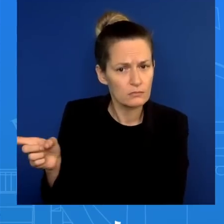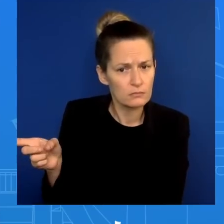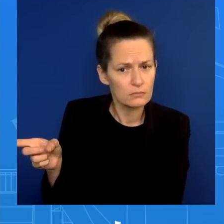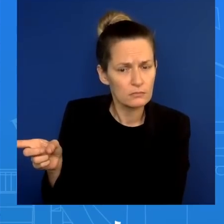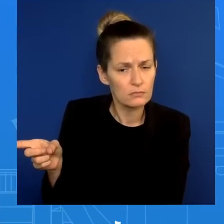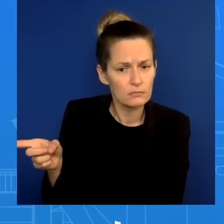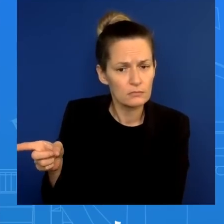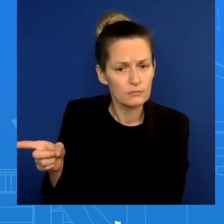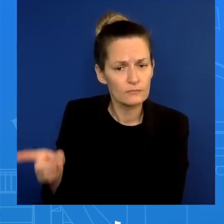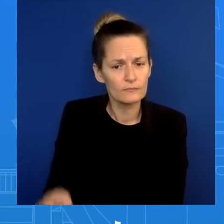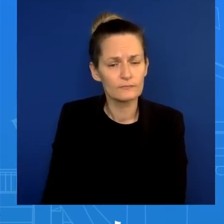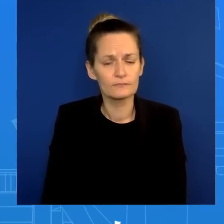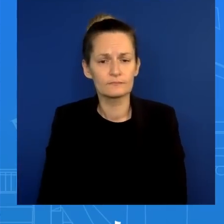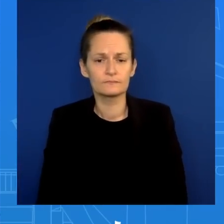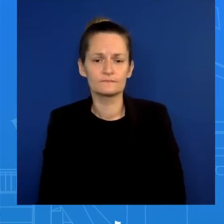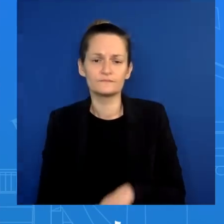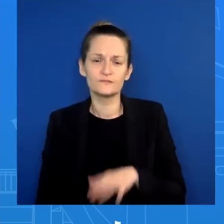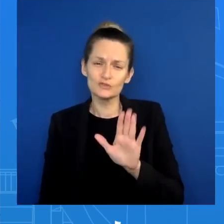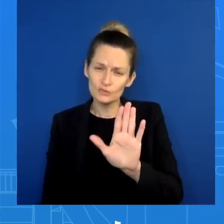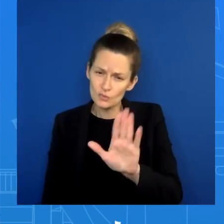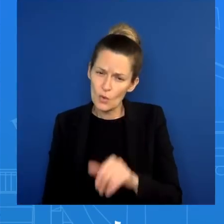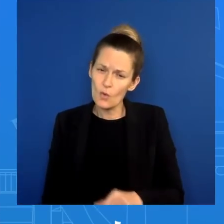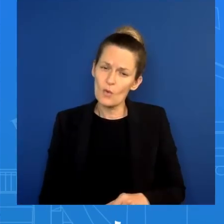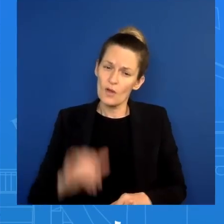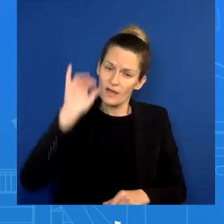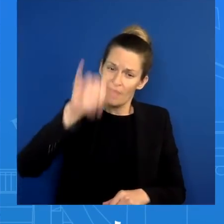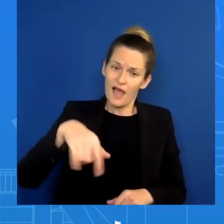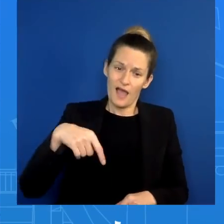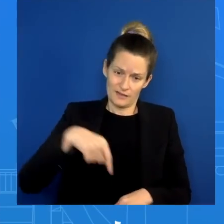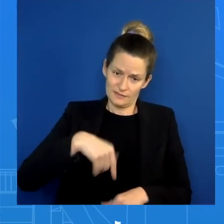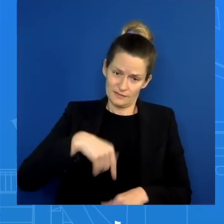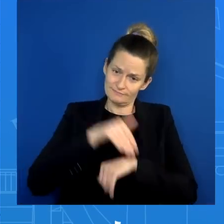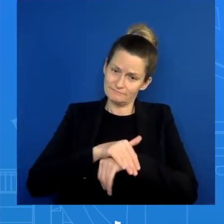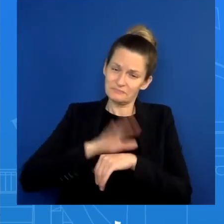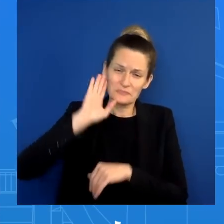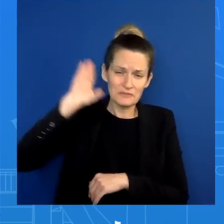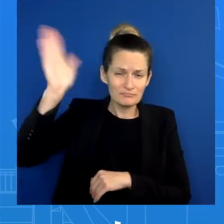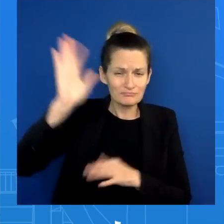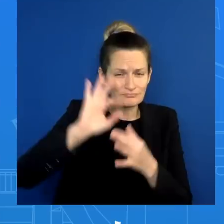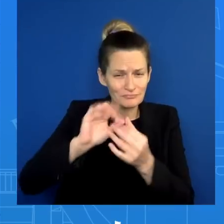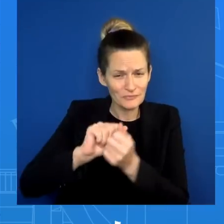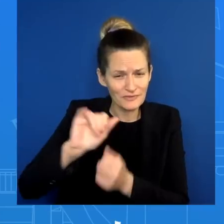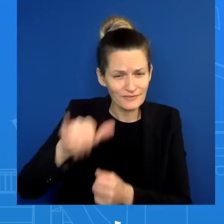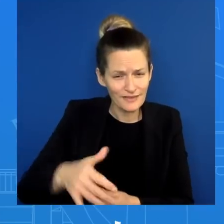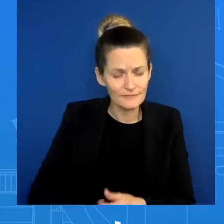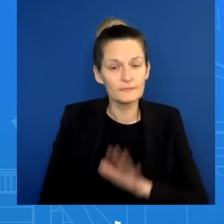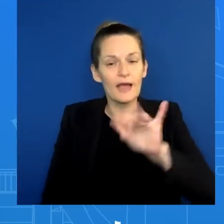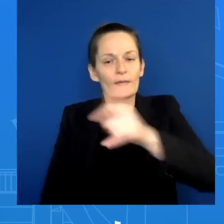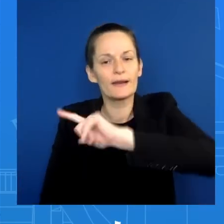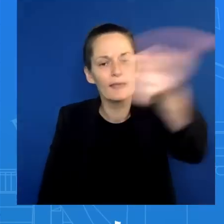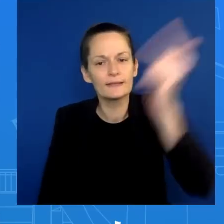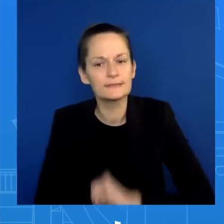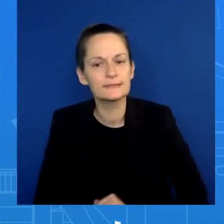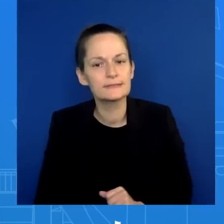So I'm going to keep doing that in the back. Go ahead, Daryn. The Press: Thanks, sorry. Another student debt question.